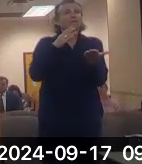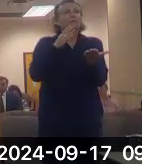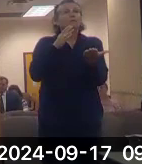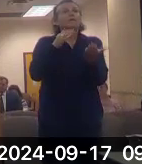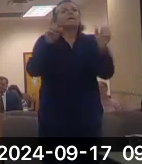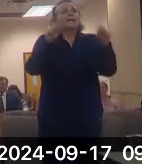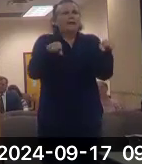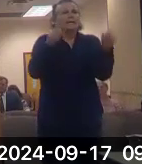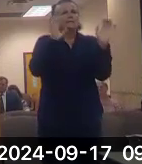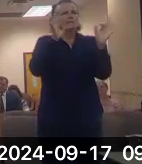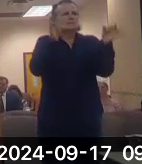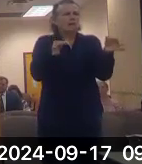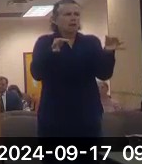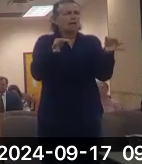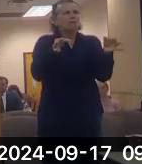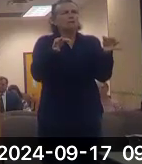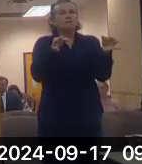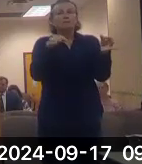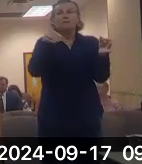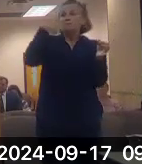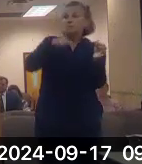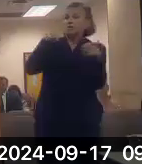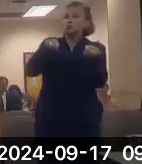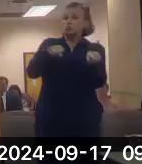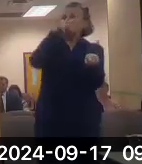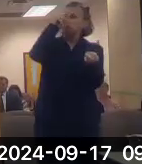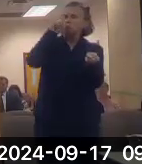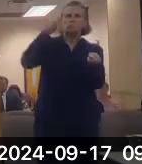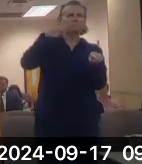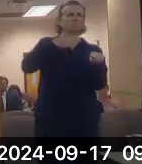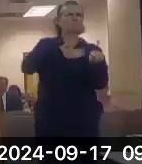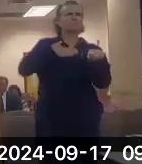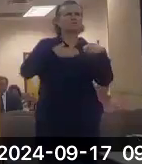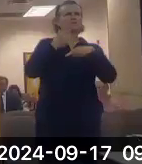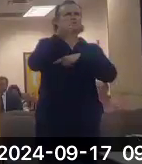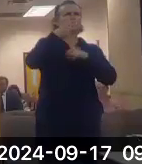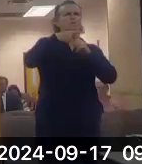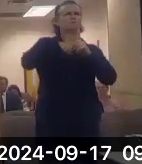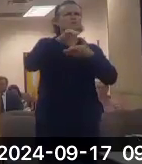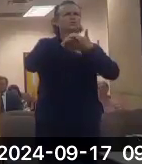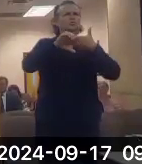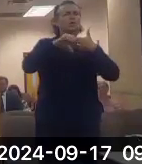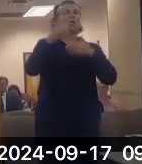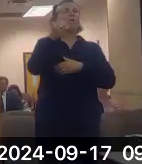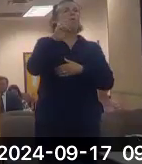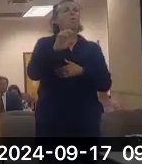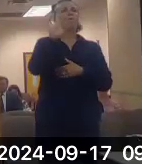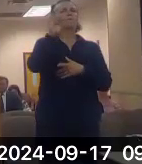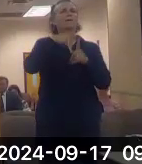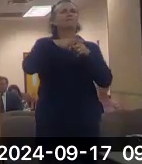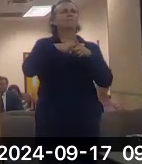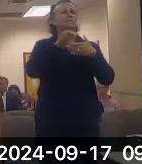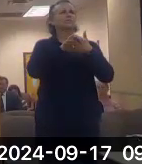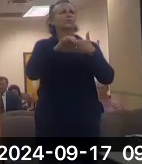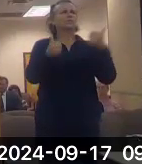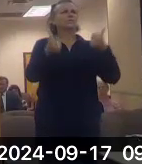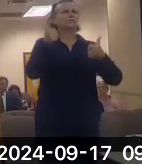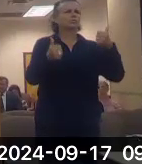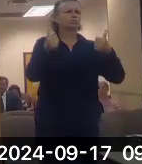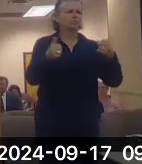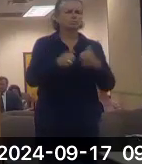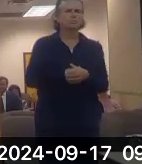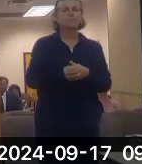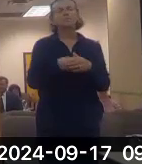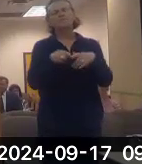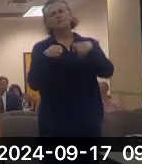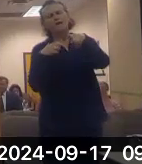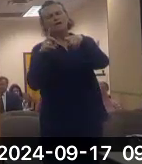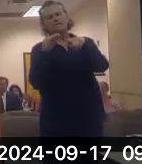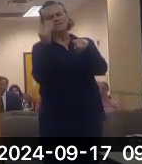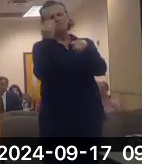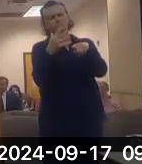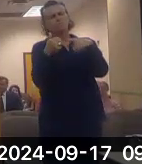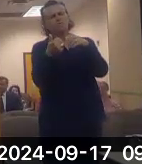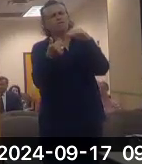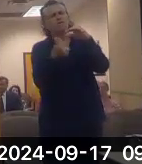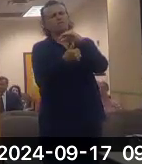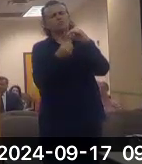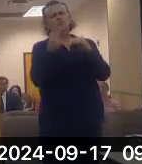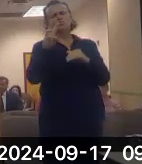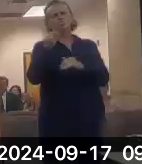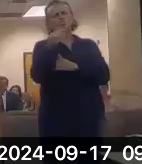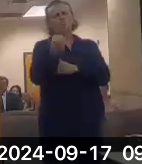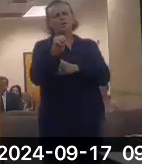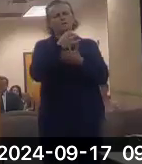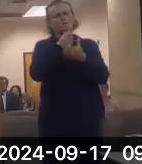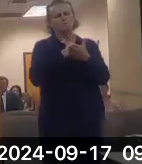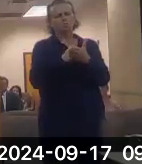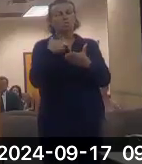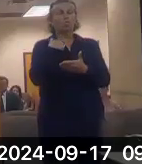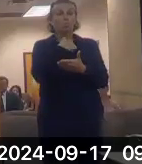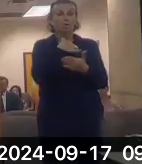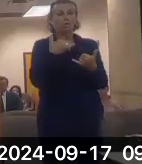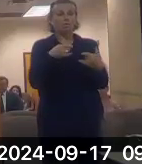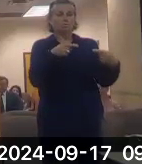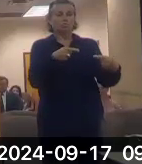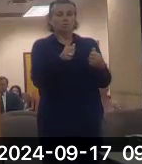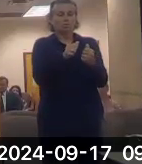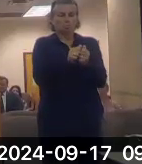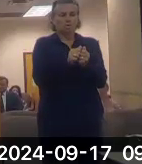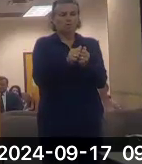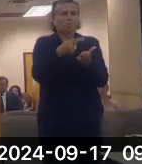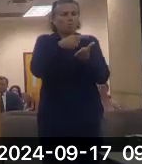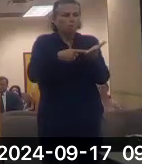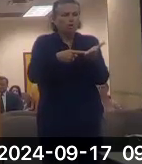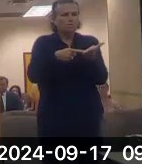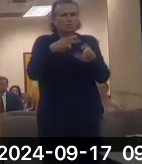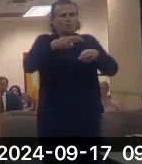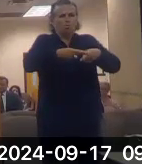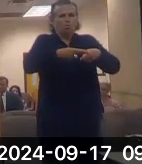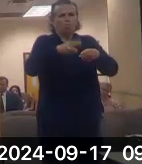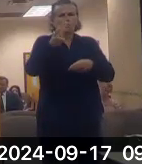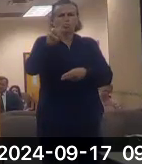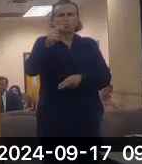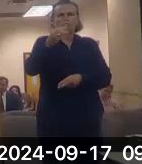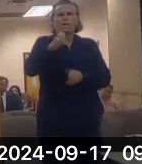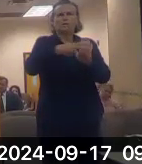Reginald Parson: can decide whether they're going to be paid over the course of the summer, or they're not going to be paid during the summer. And how does that sort of impact my final quick question. I think, Reggie, I raised it also under the wage section. What we're really struggling with, what constitutes a wage, especially in municipal